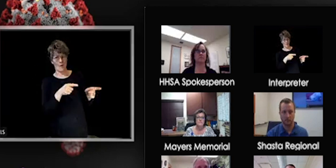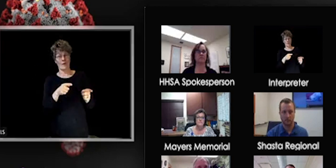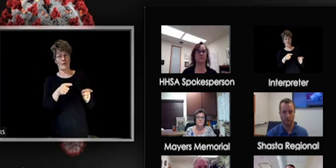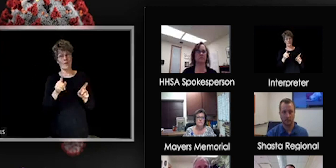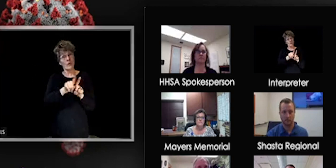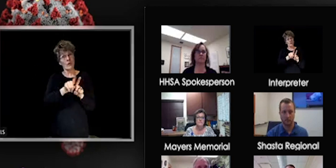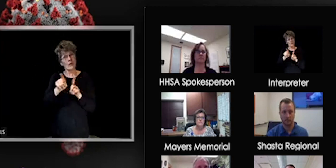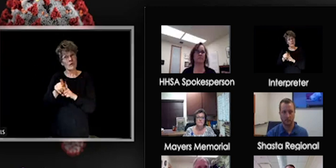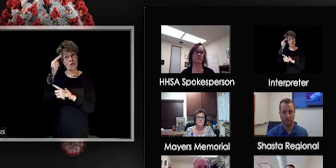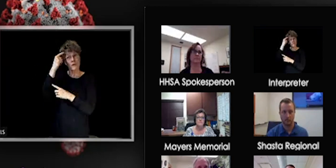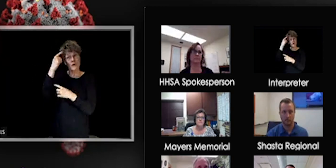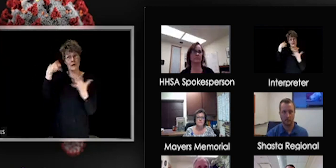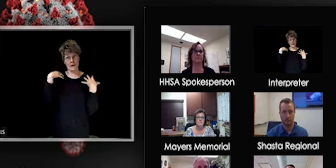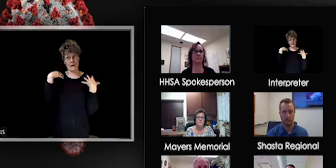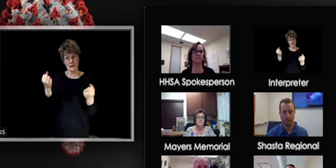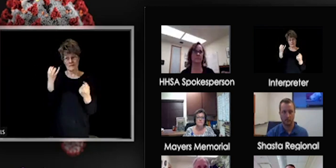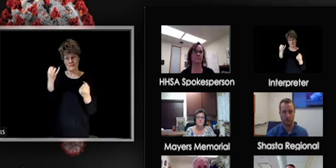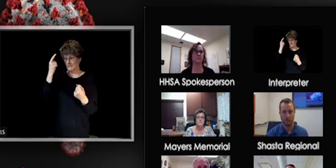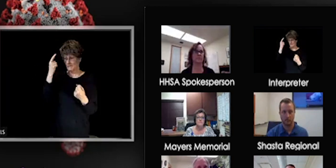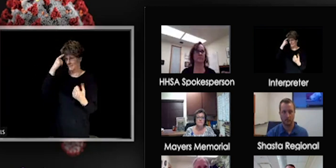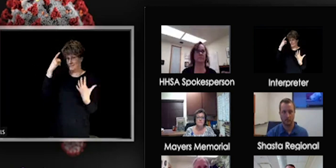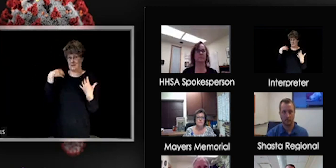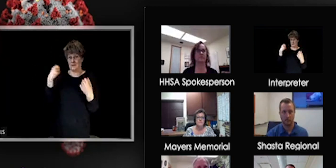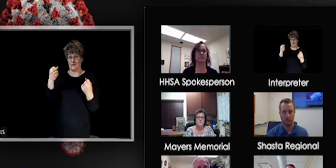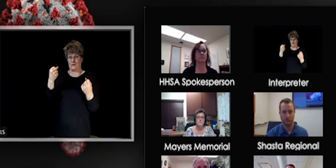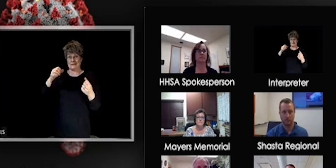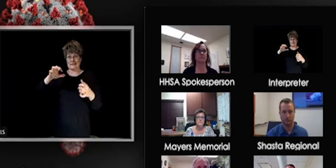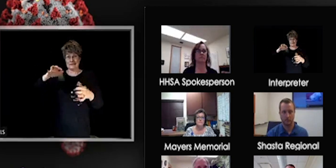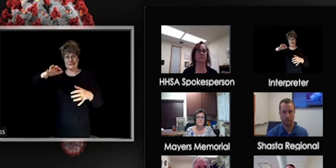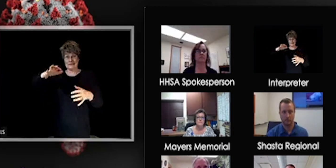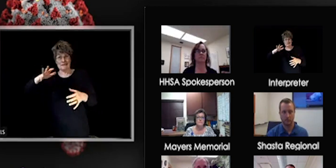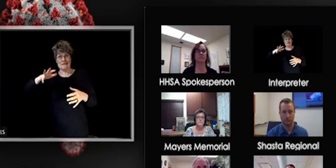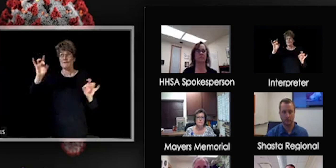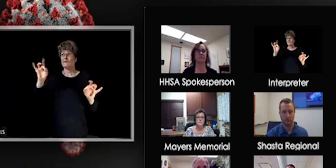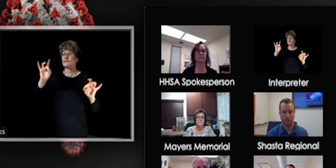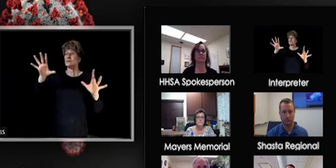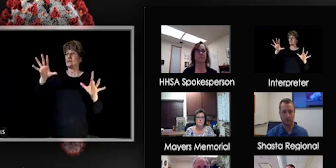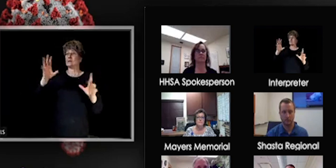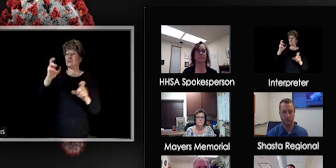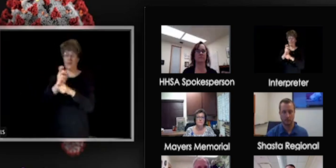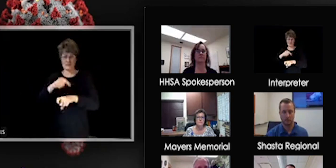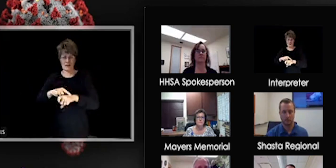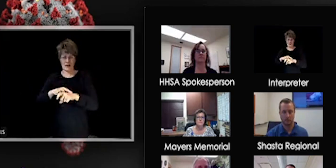in a mental health crisis or having a difficult time, they should definitely seek services